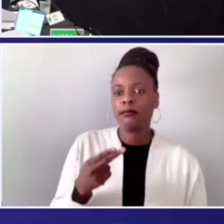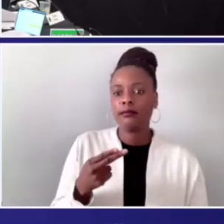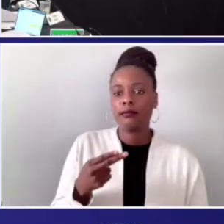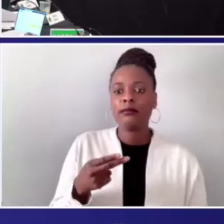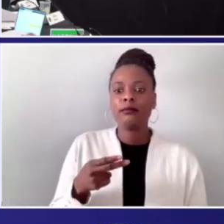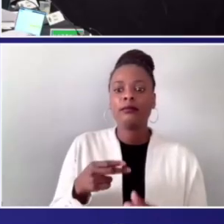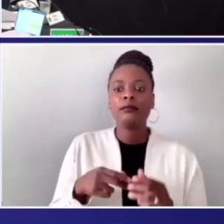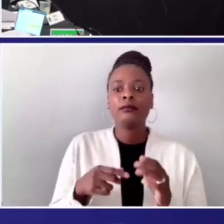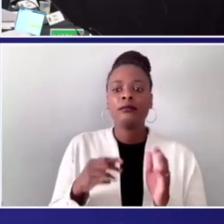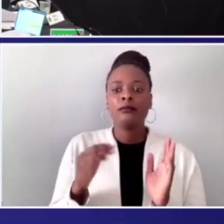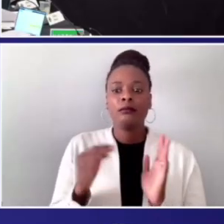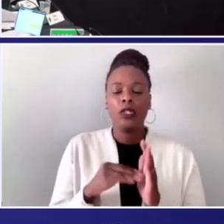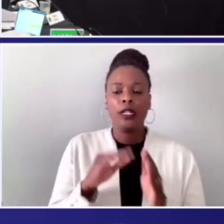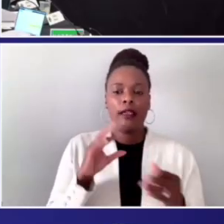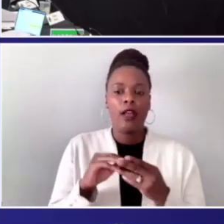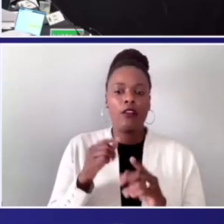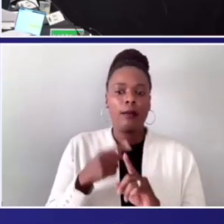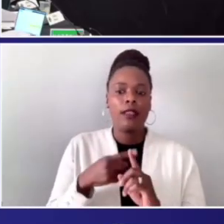remaining -- remains in the IBR Plan.